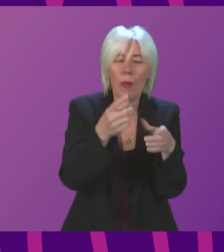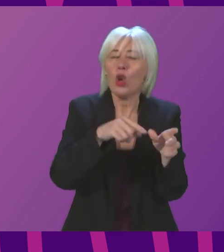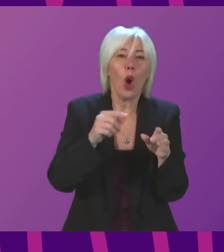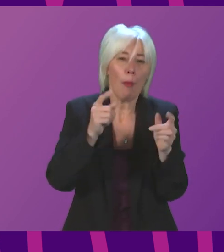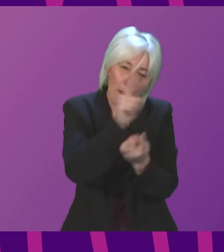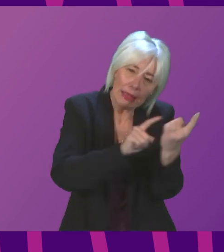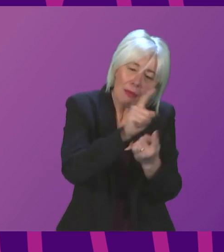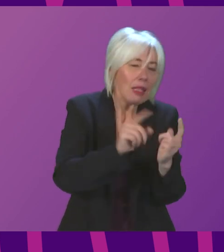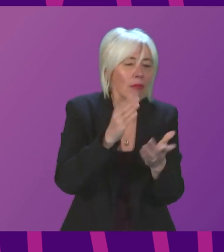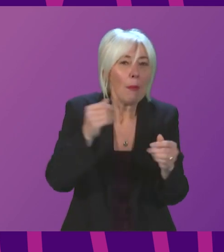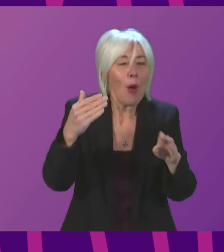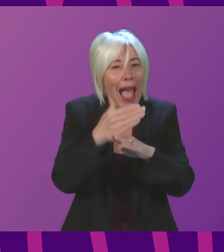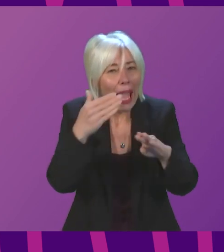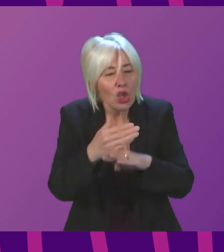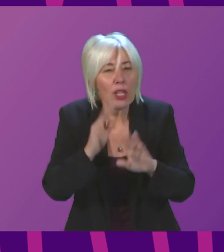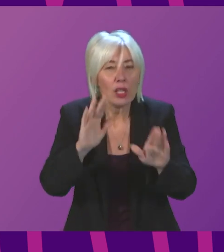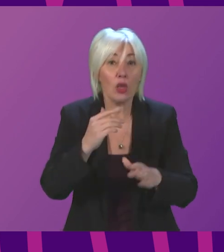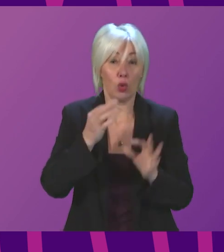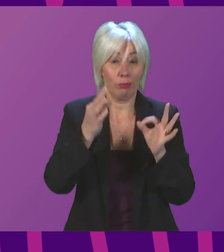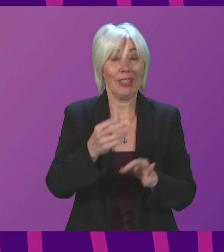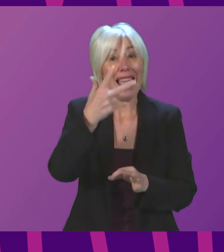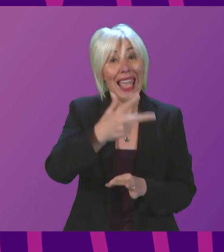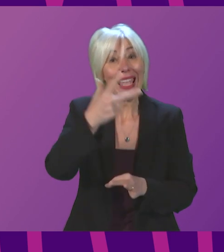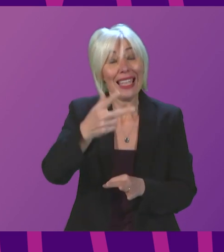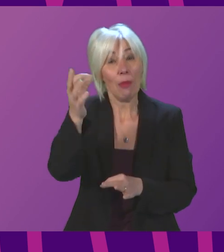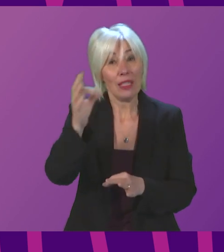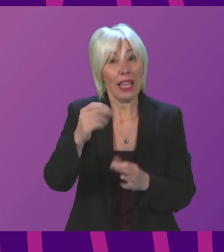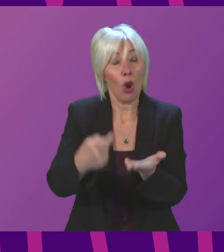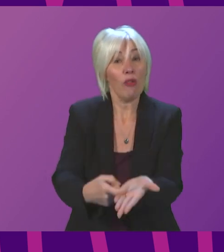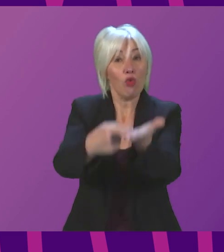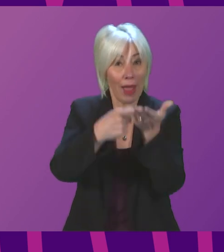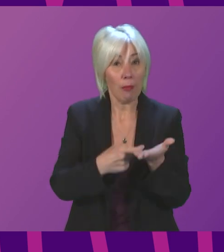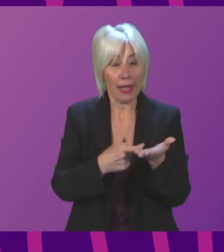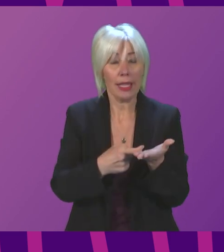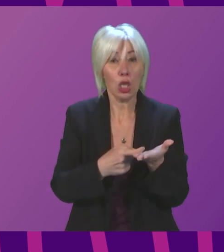be precise, 88 per cent of the oversight board’s recommendations have already been completed